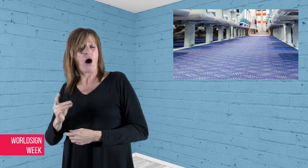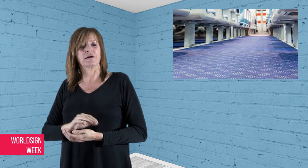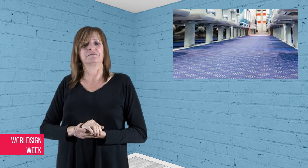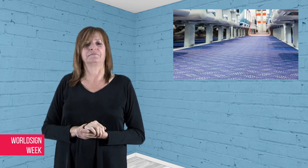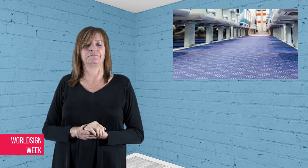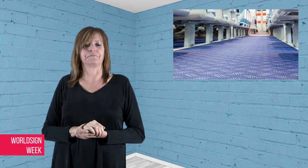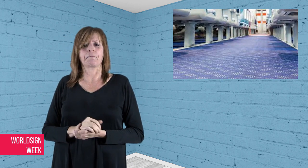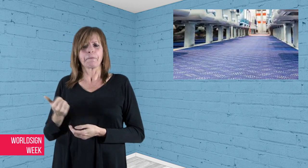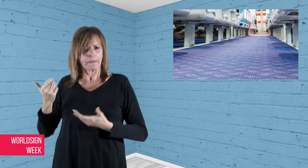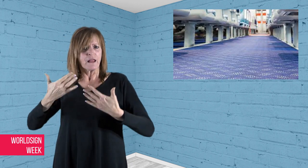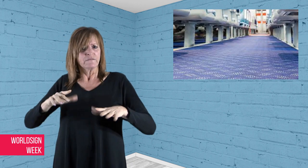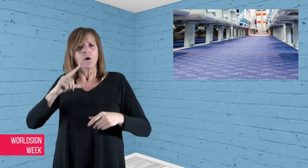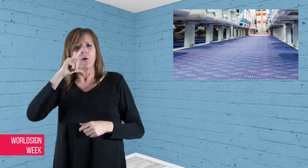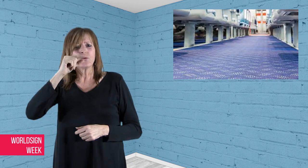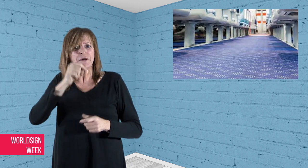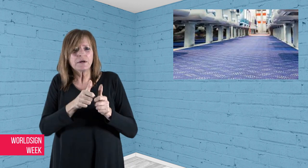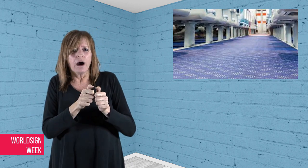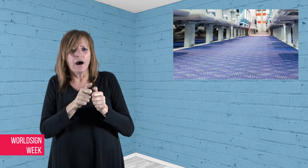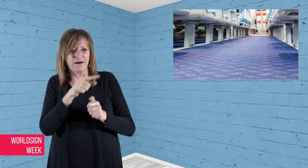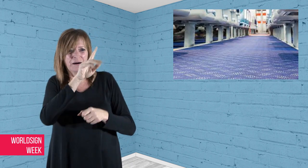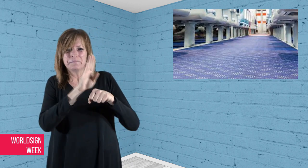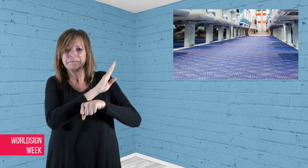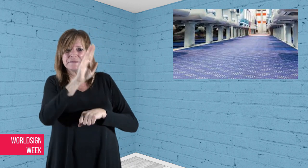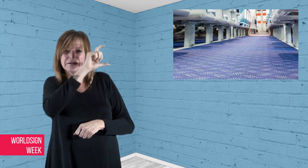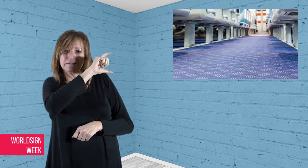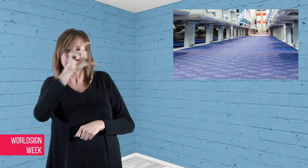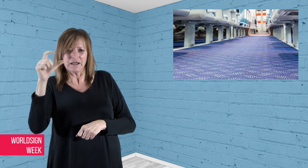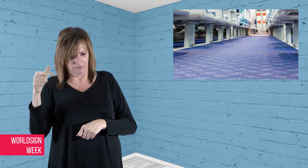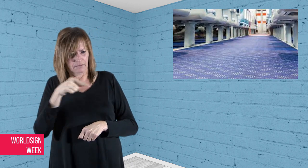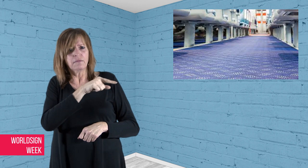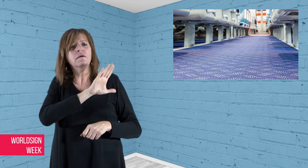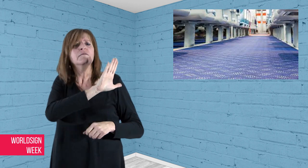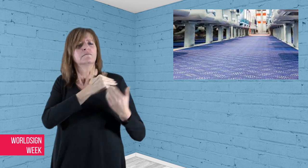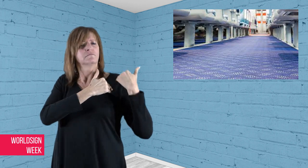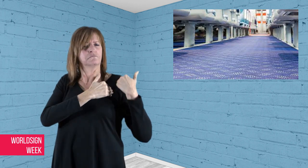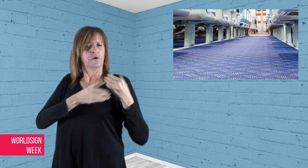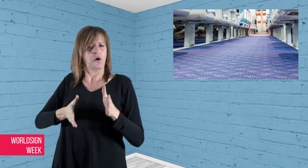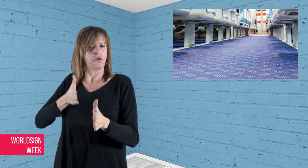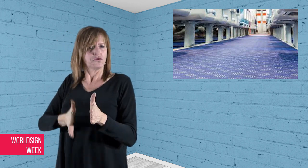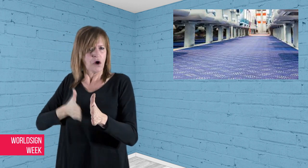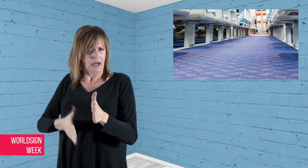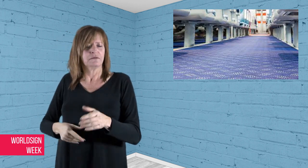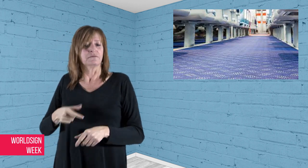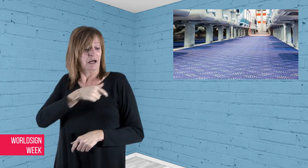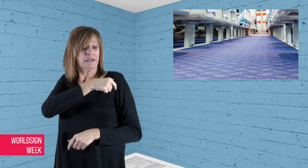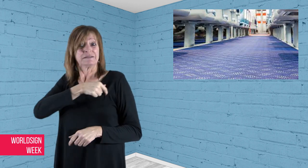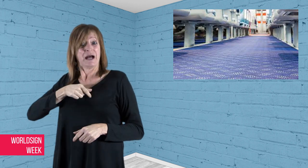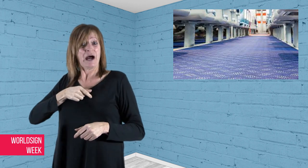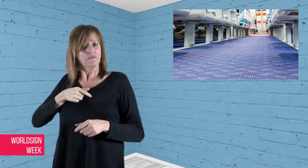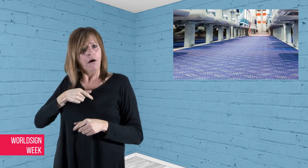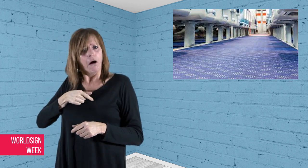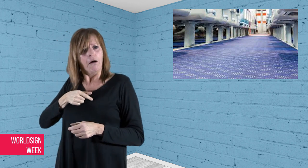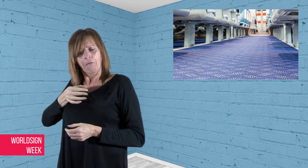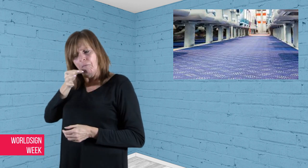booked a ticket for the dog. After she tweeted the company that owned the train, train staff